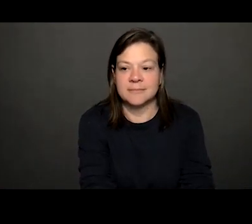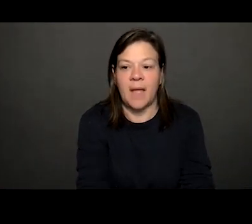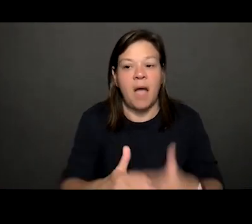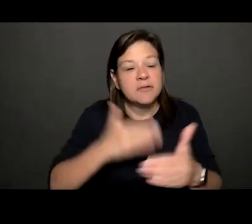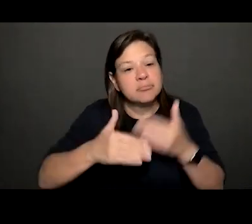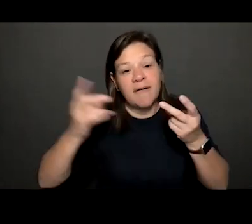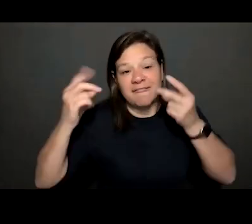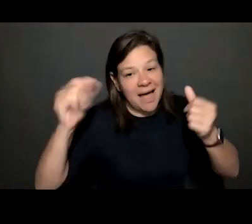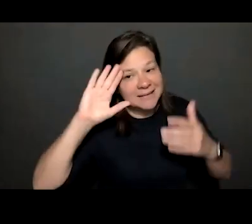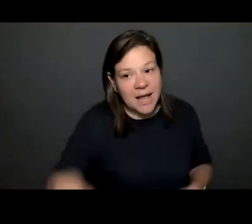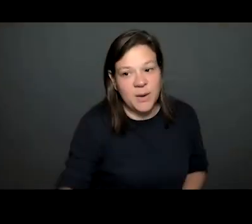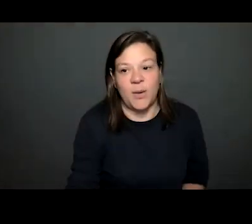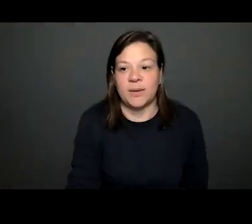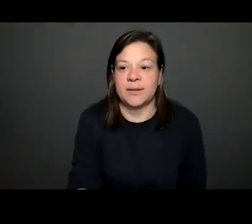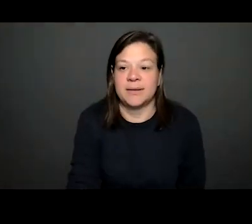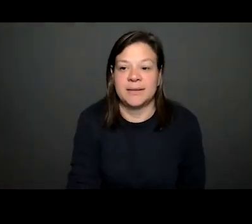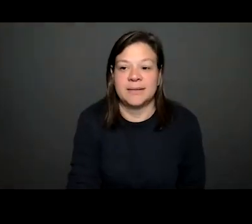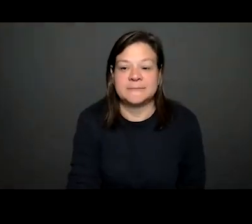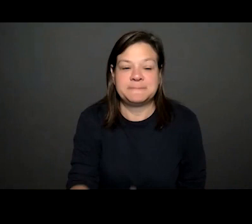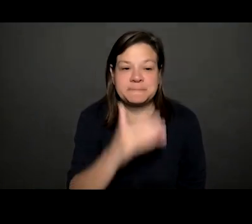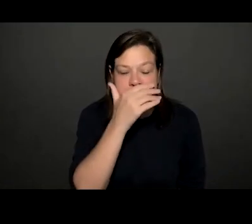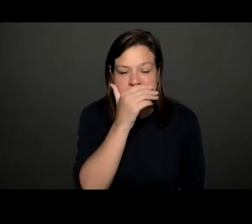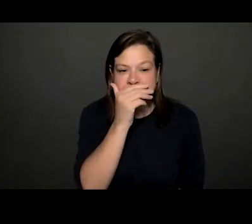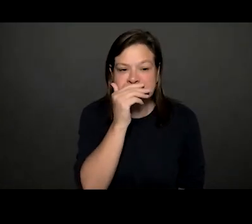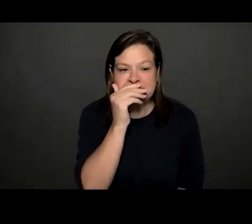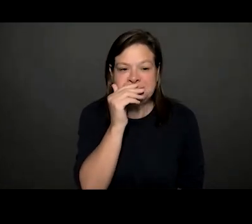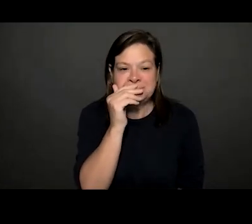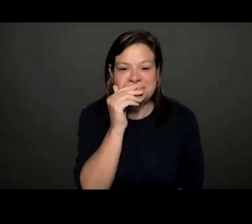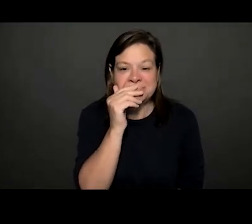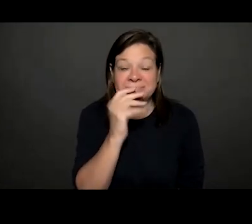AND I JUST WANT TO DO A QUICK RECAP OF EVERYTHING THAT WE DID.